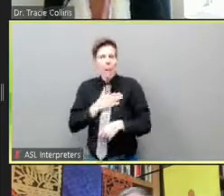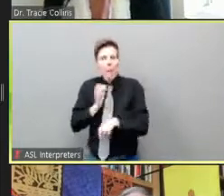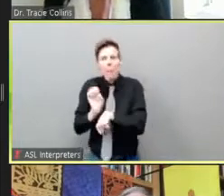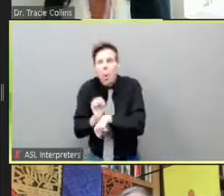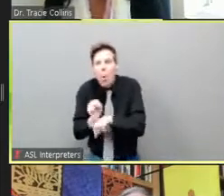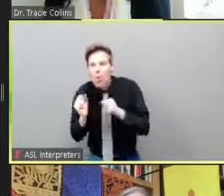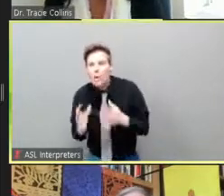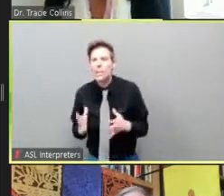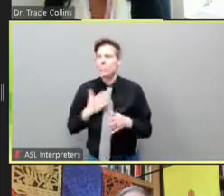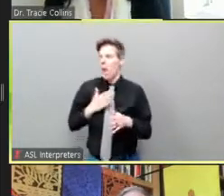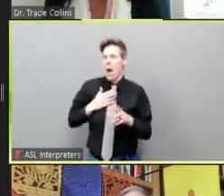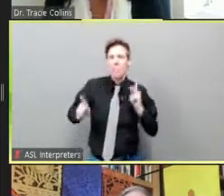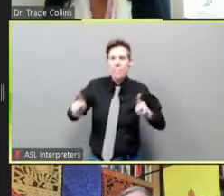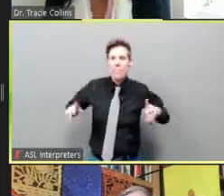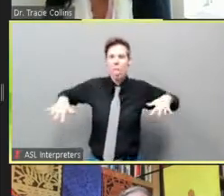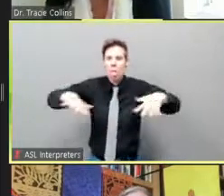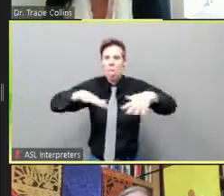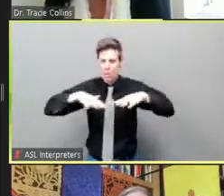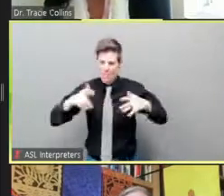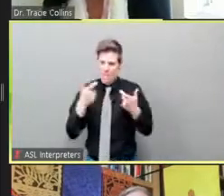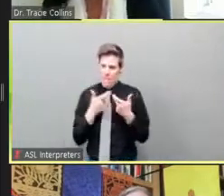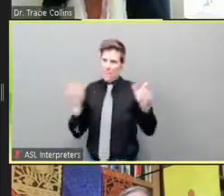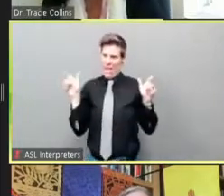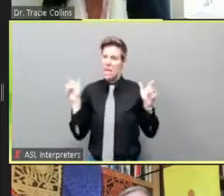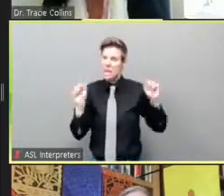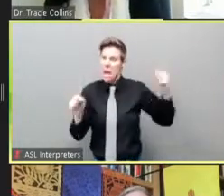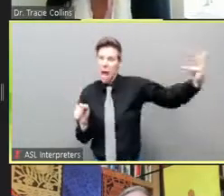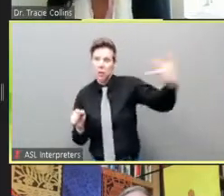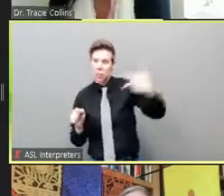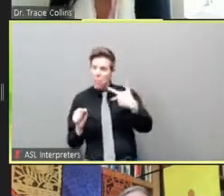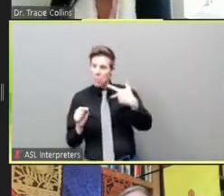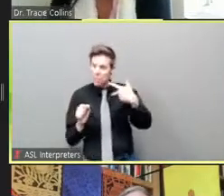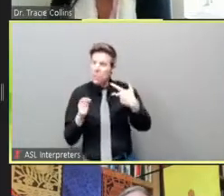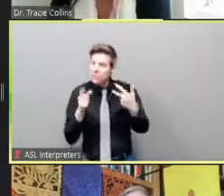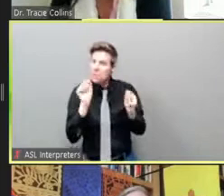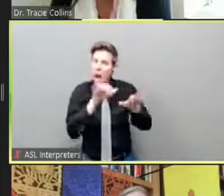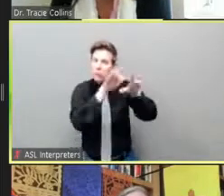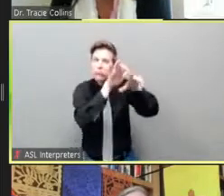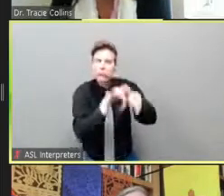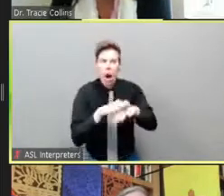next slide. And again, new mexicans can schedule their own vaccine appointments